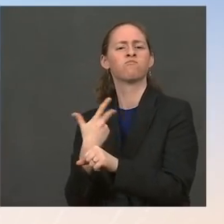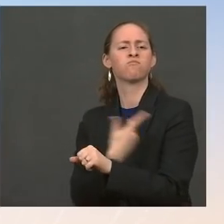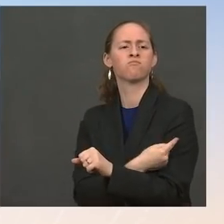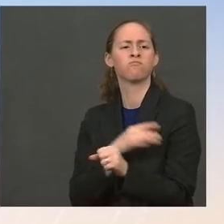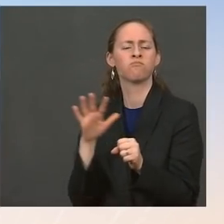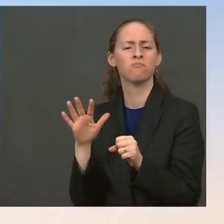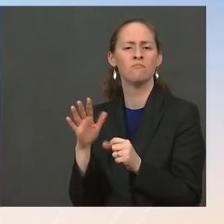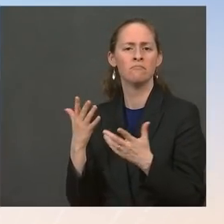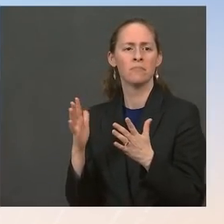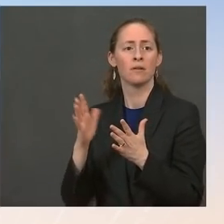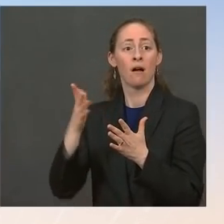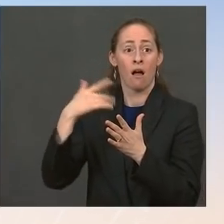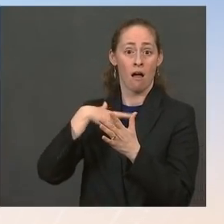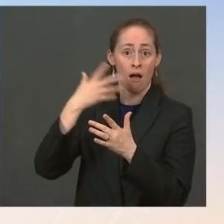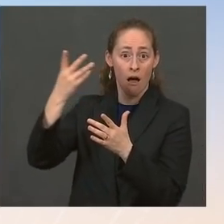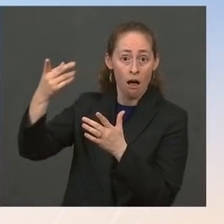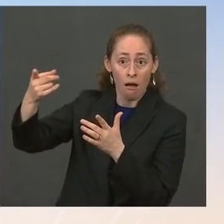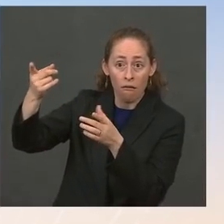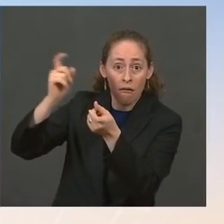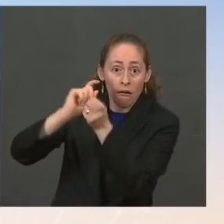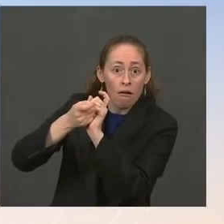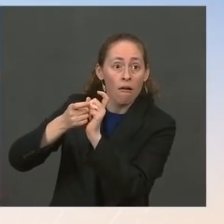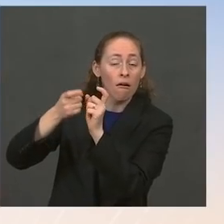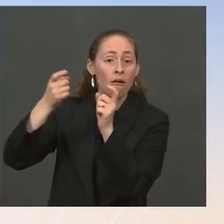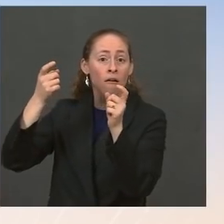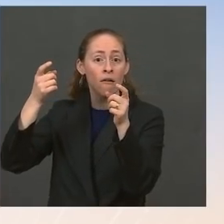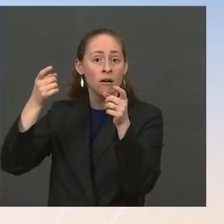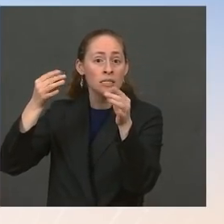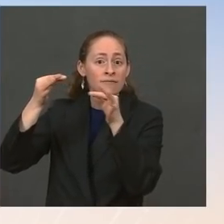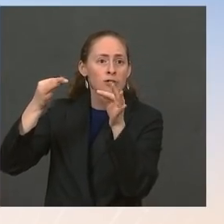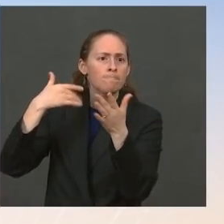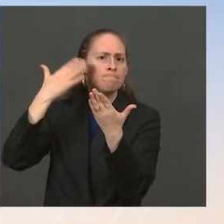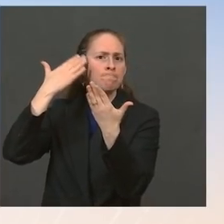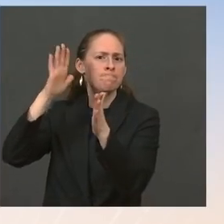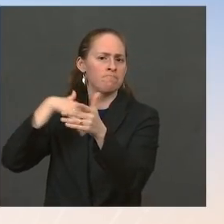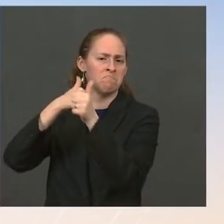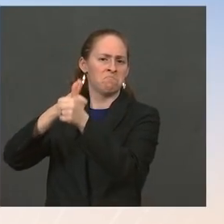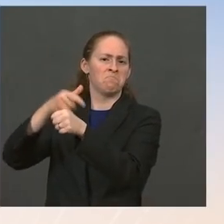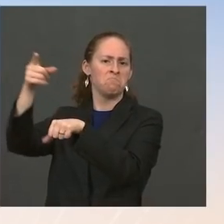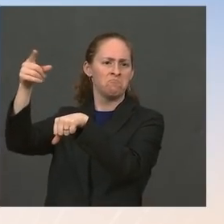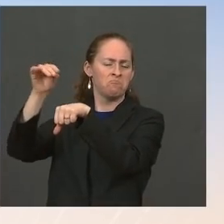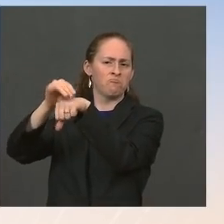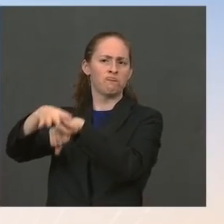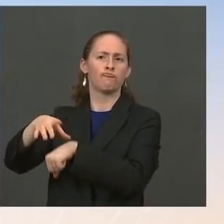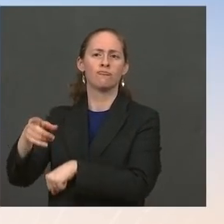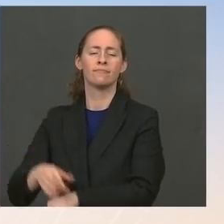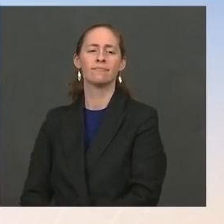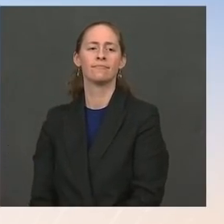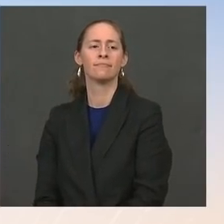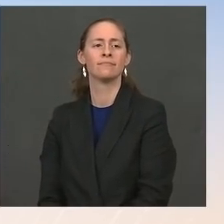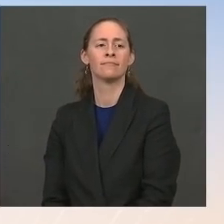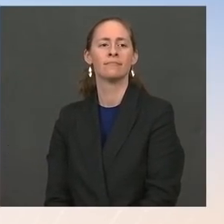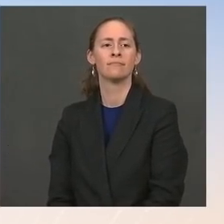But that's what we will continue to follow and that's what we would advise others to follow around the country. Go ahead, in the back. The Press: Okay, Jen, on Build Back Better, Catholic bishops -- Jen -- Ms. Psaki: Okay. Okay. Thank you.